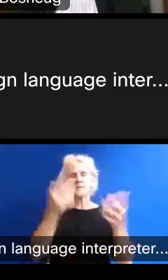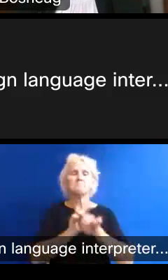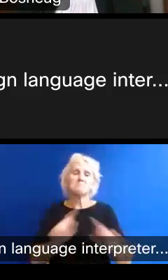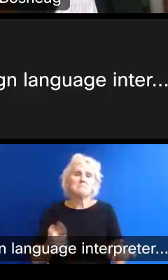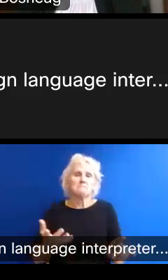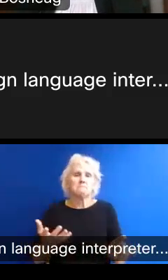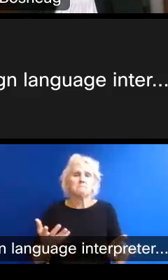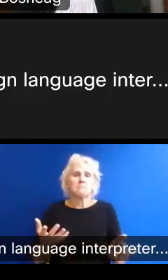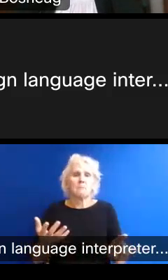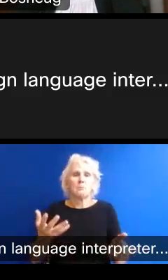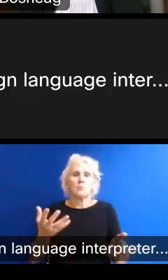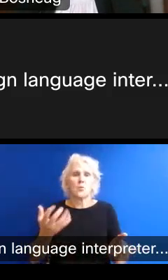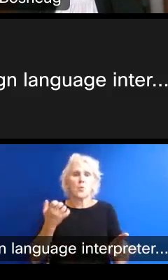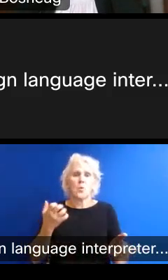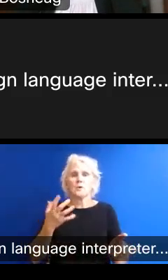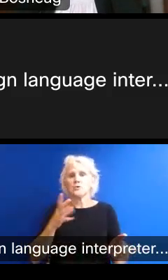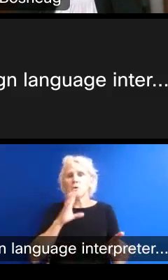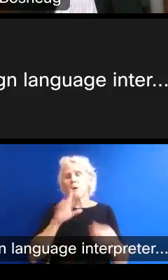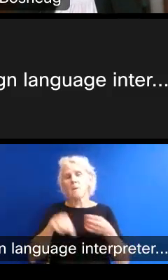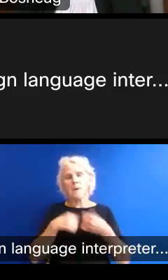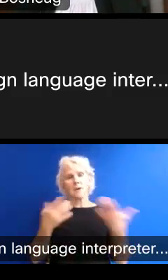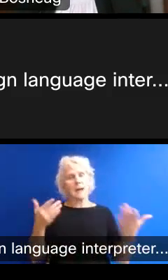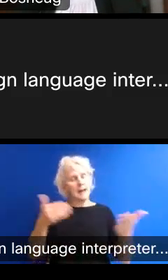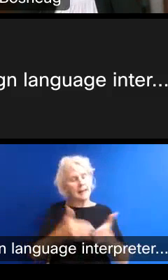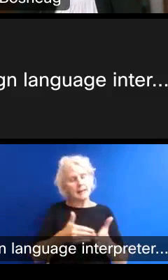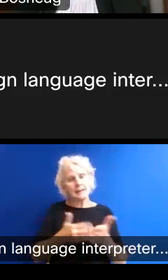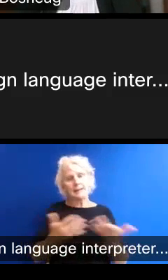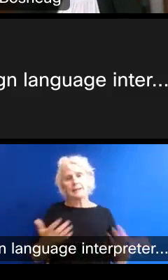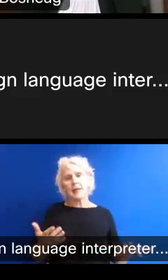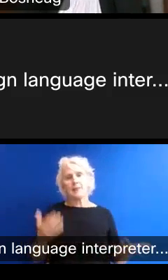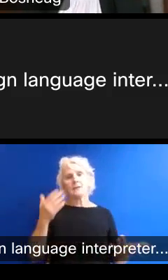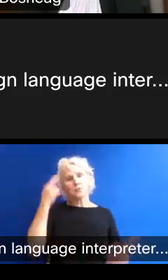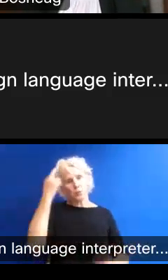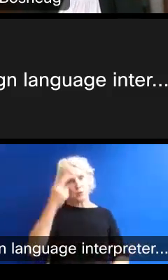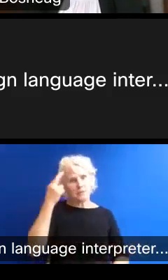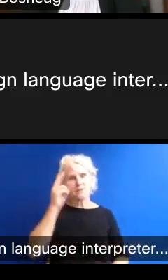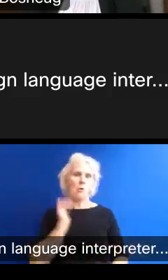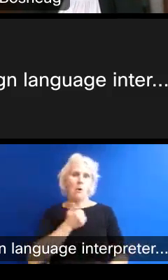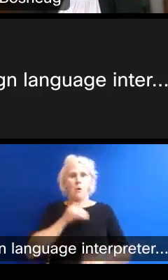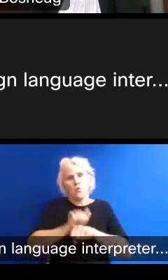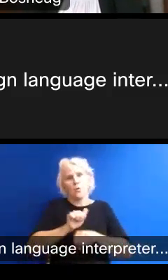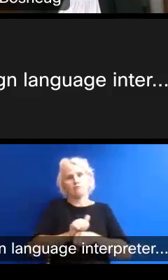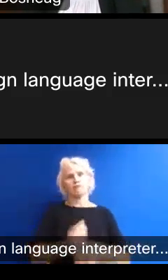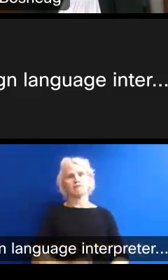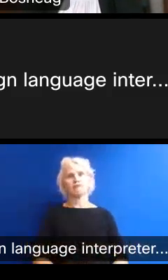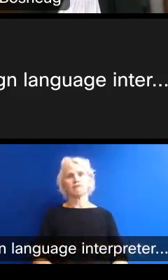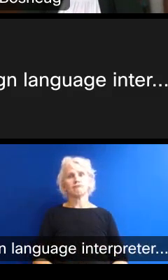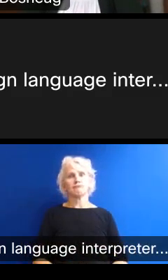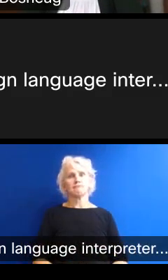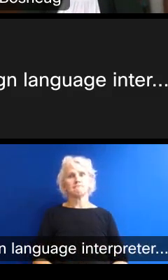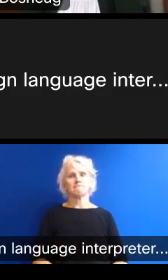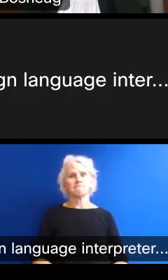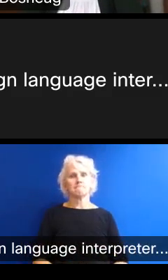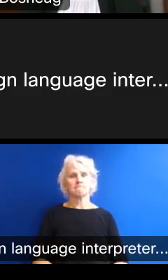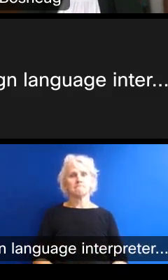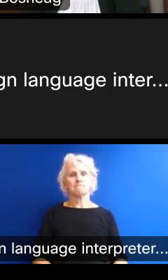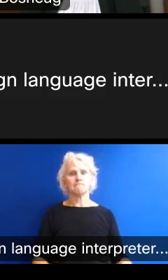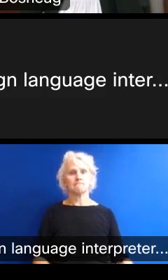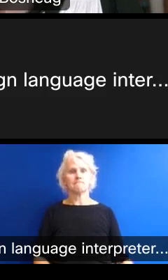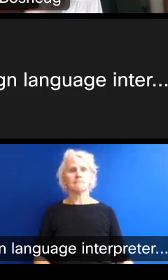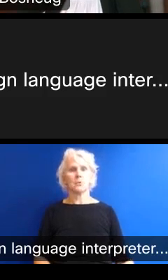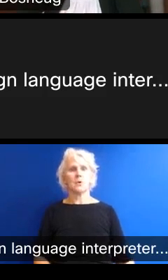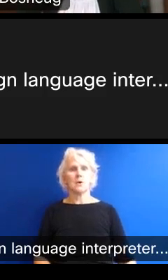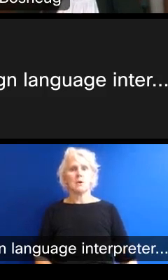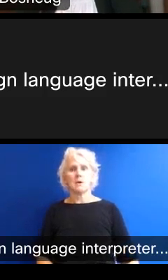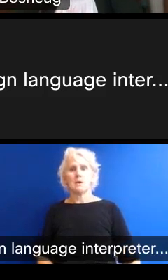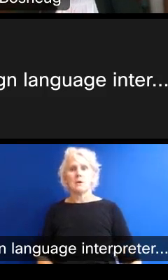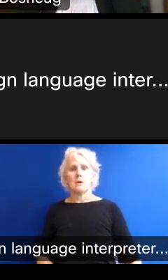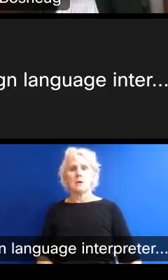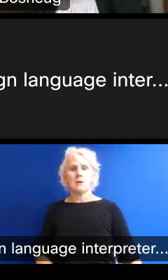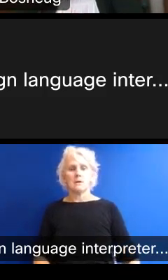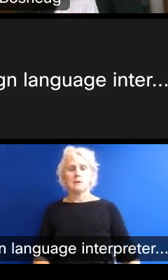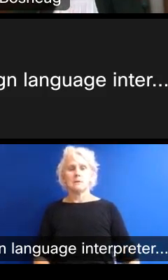that we wanted to mention, as again it sort of grounds the work that we're doing here.